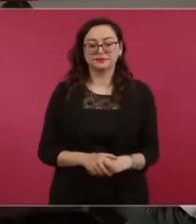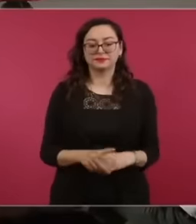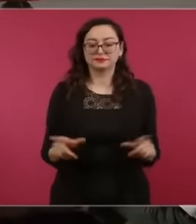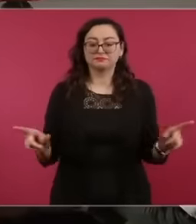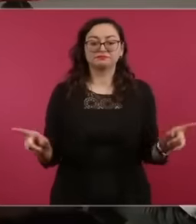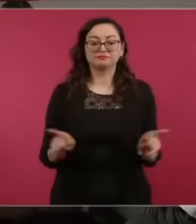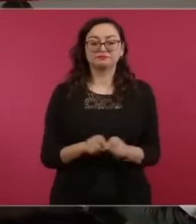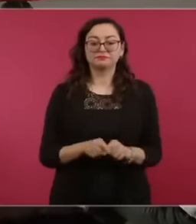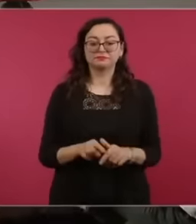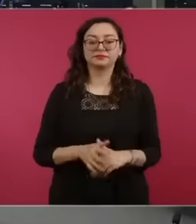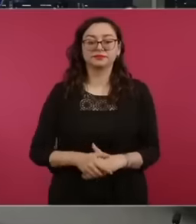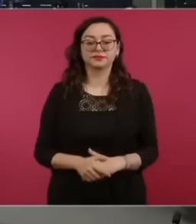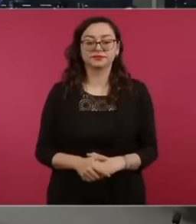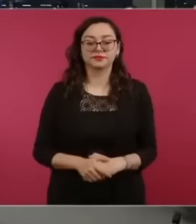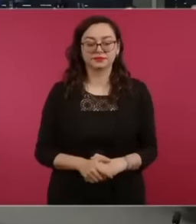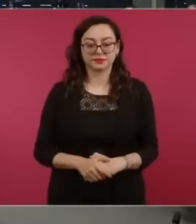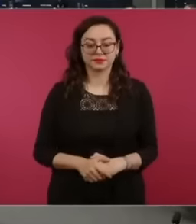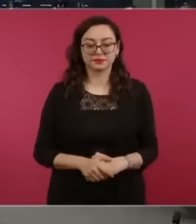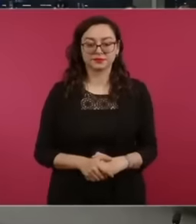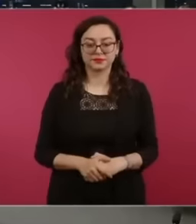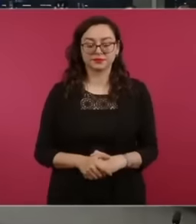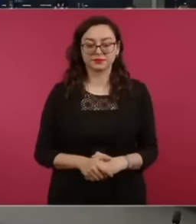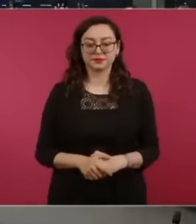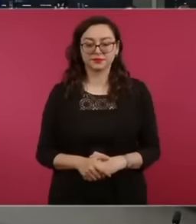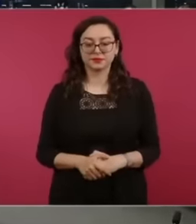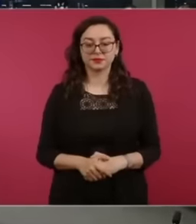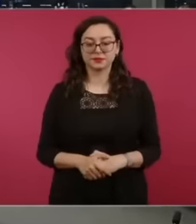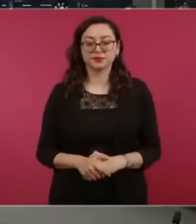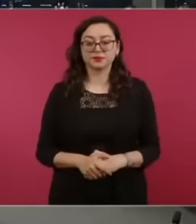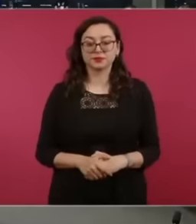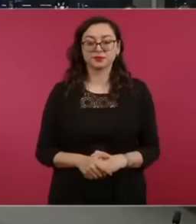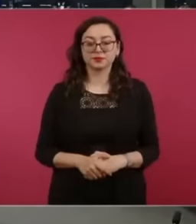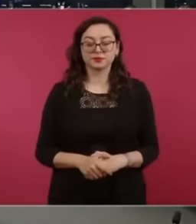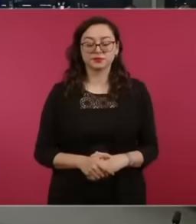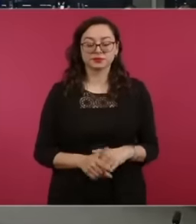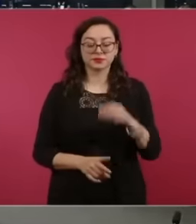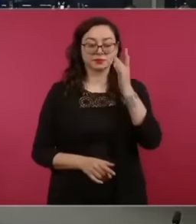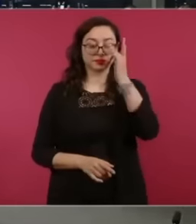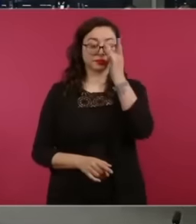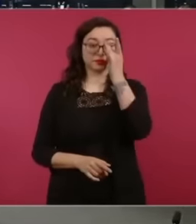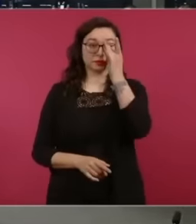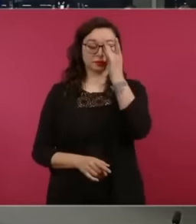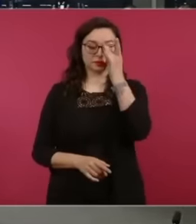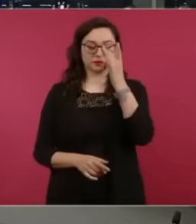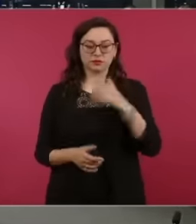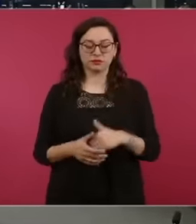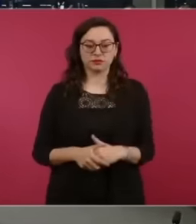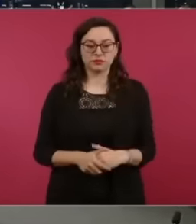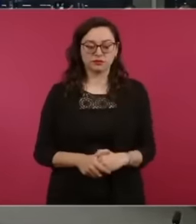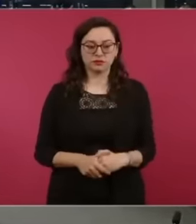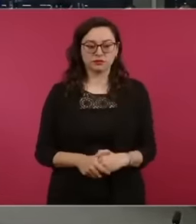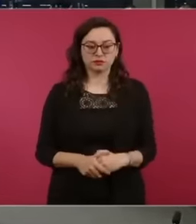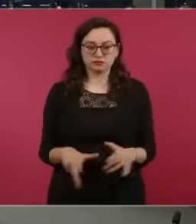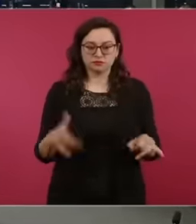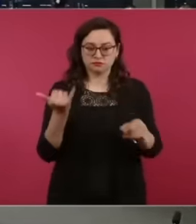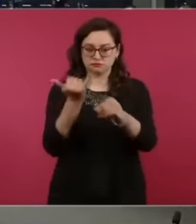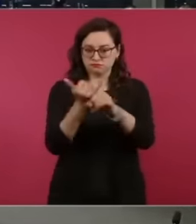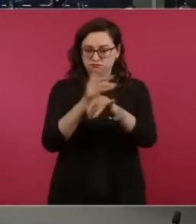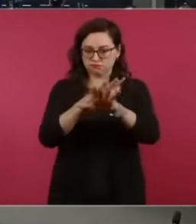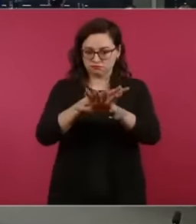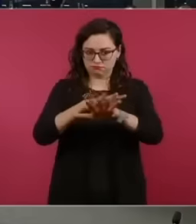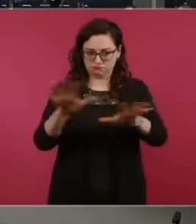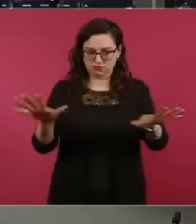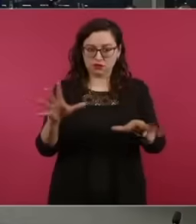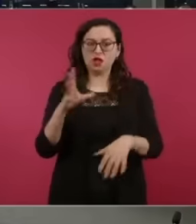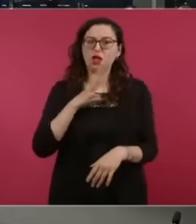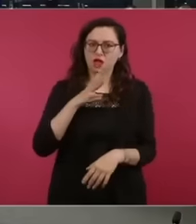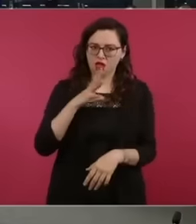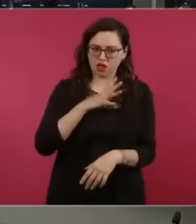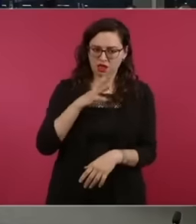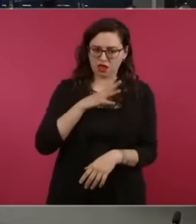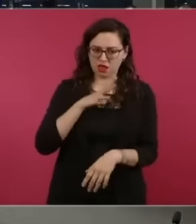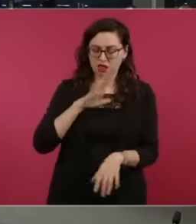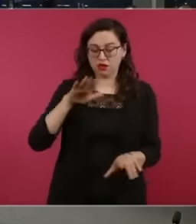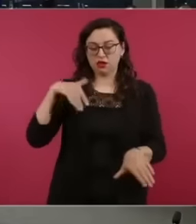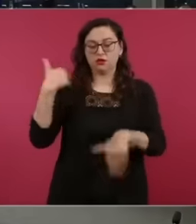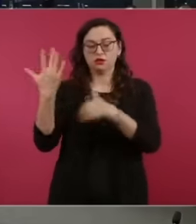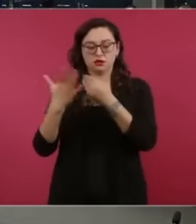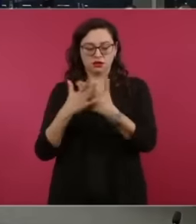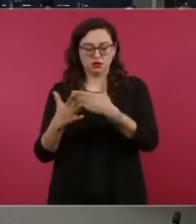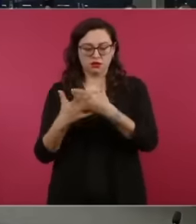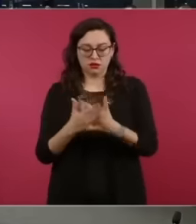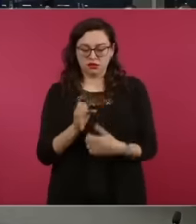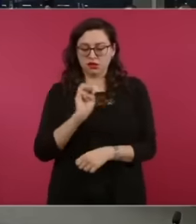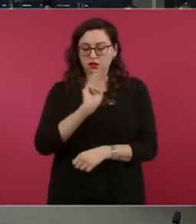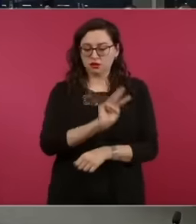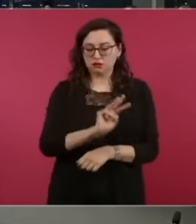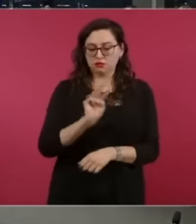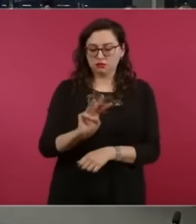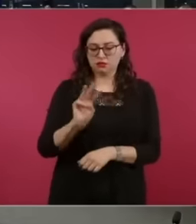Thank you very much. Well, the information is generally there and it will be aired